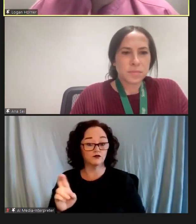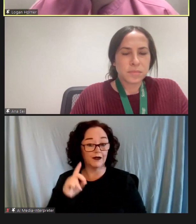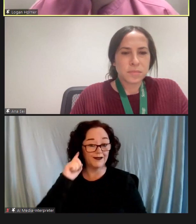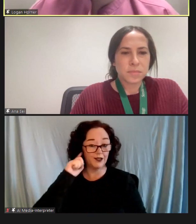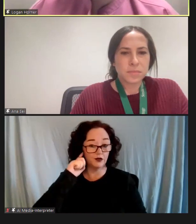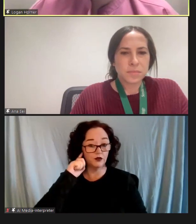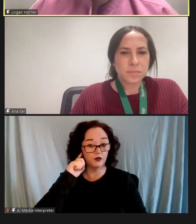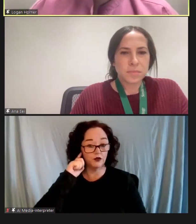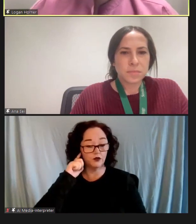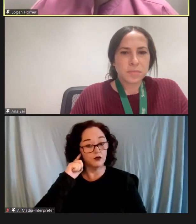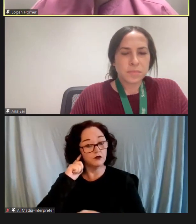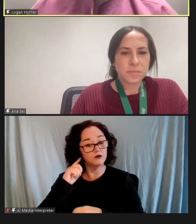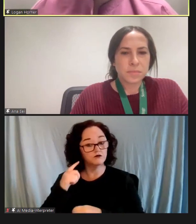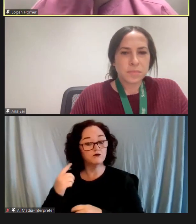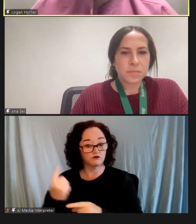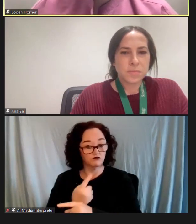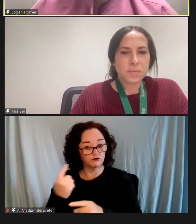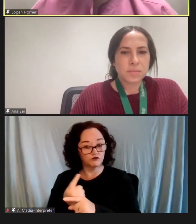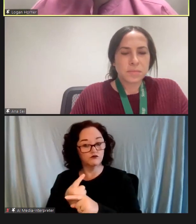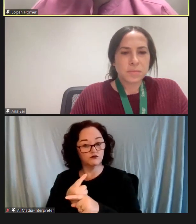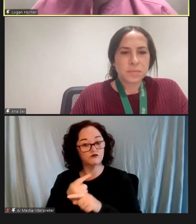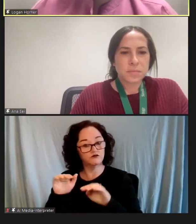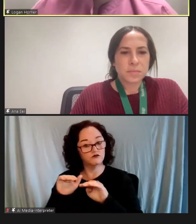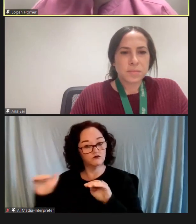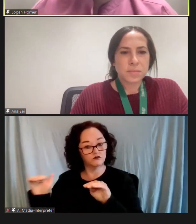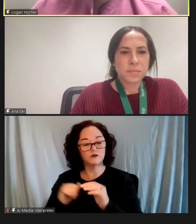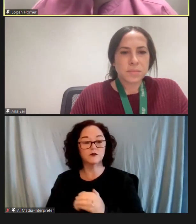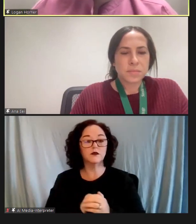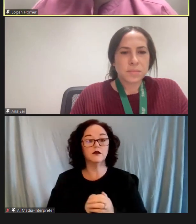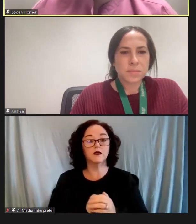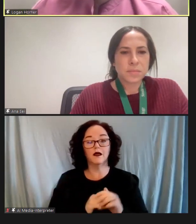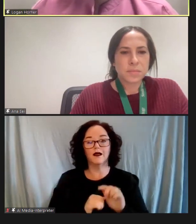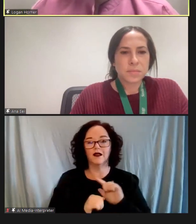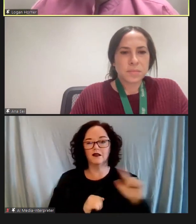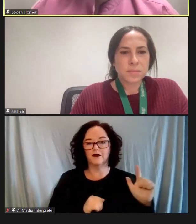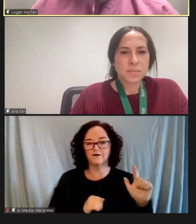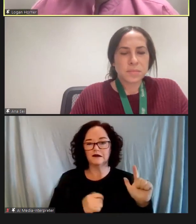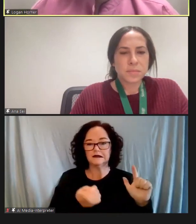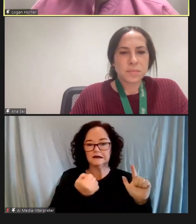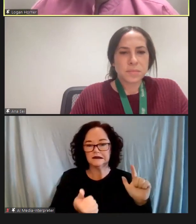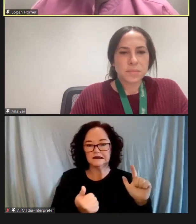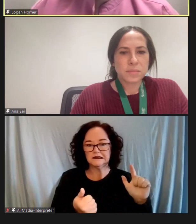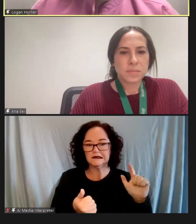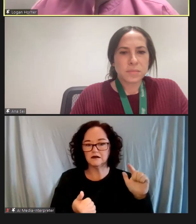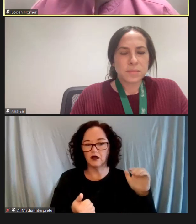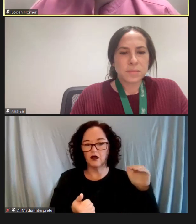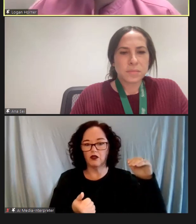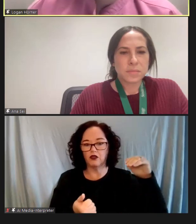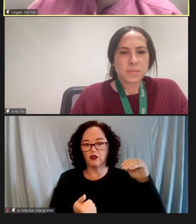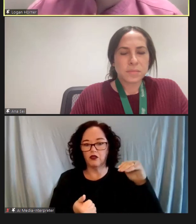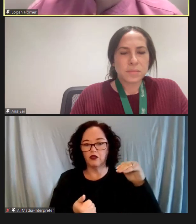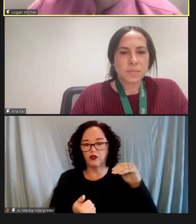limits the left ear has this slight